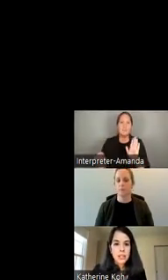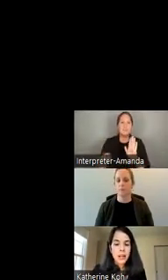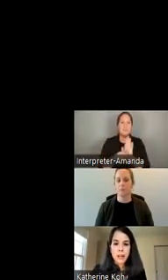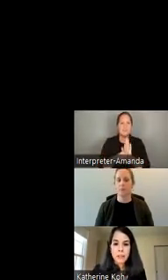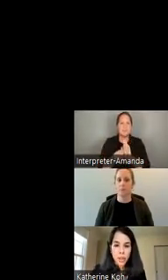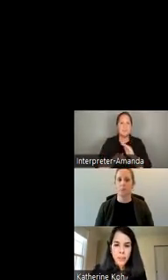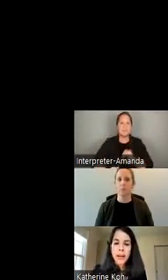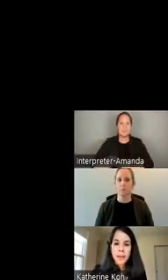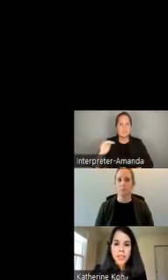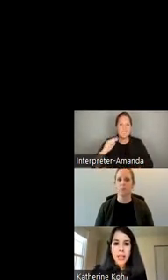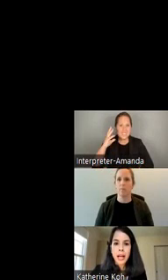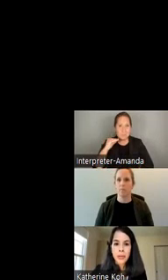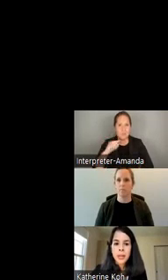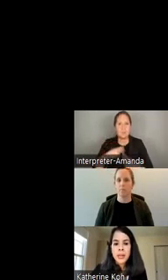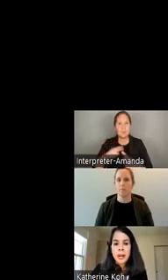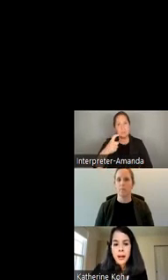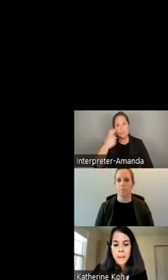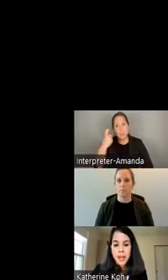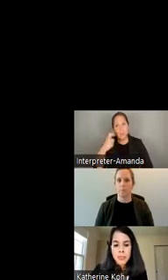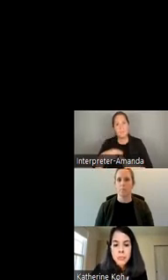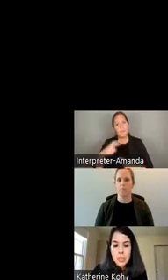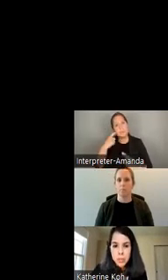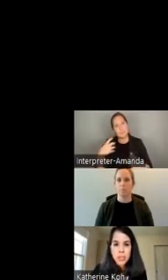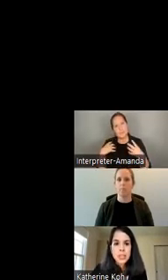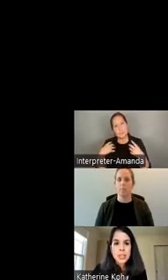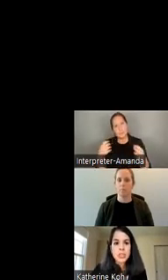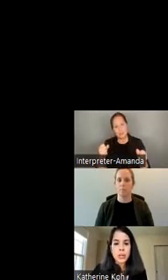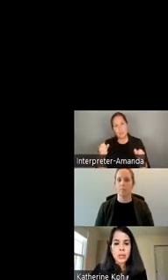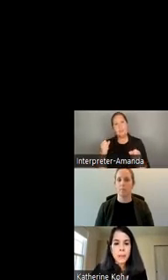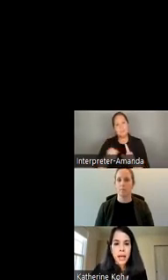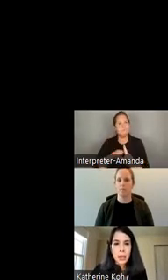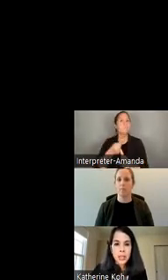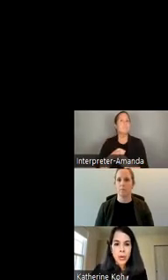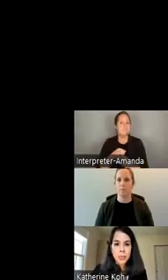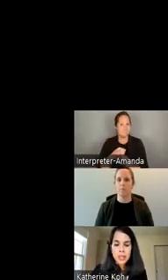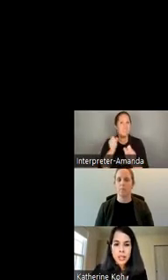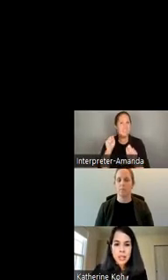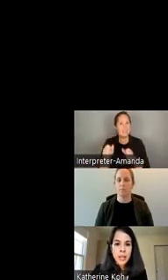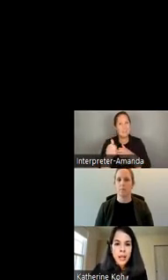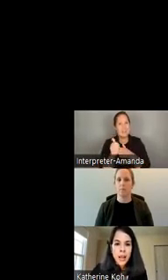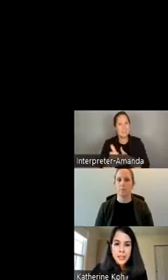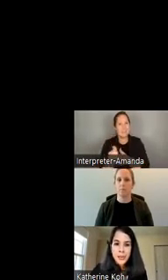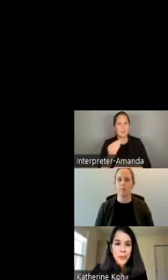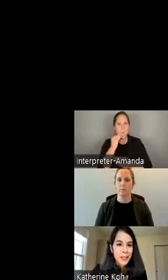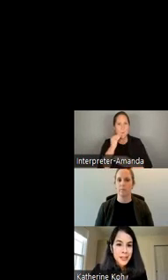trauma and mental health can sow the seeds for a pathway to homelessness and so what I think